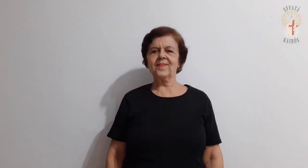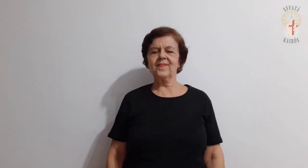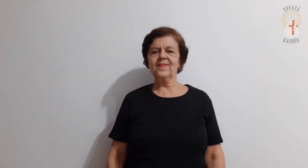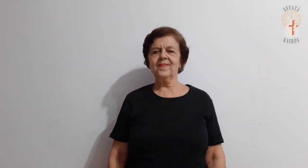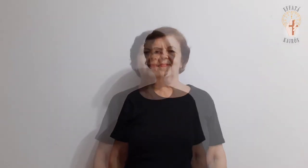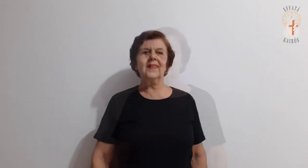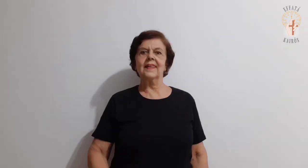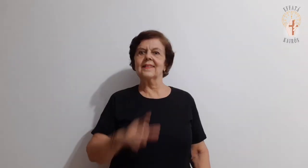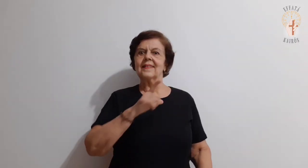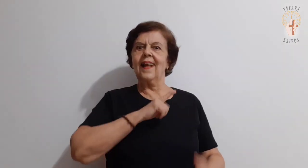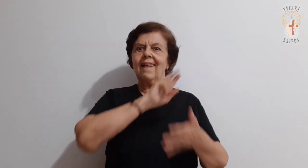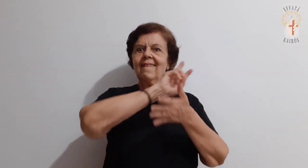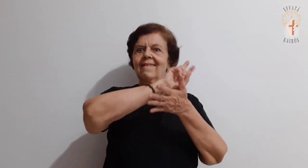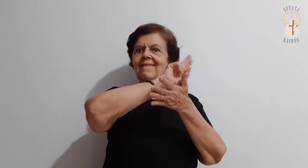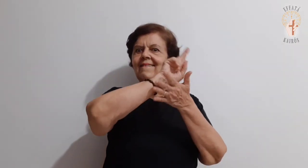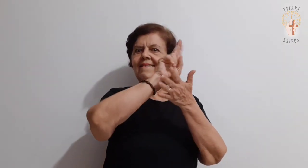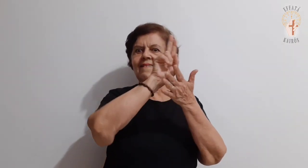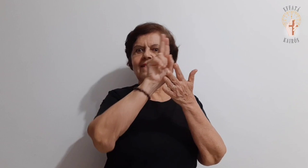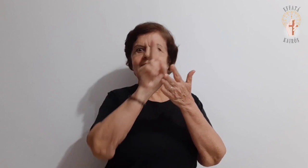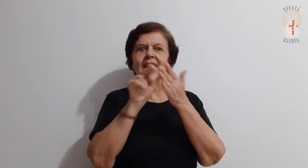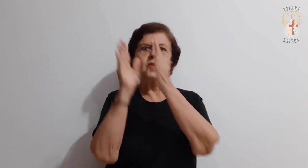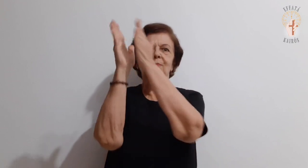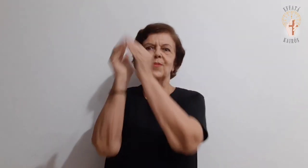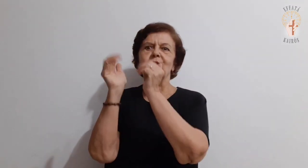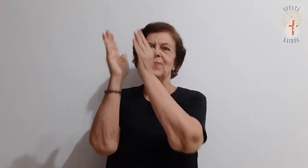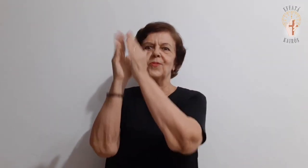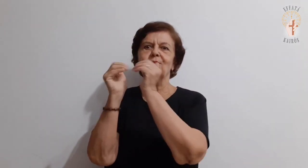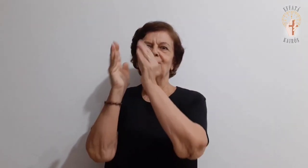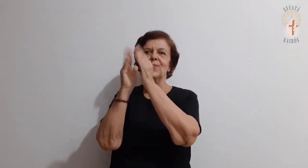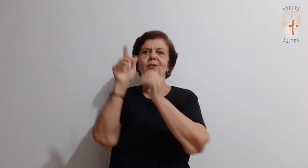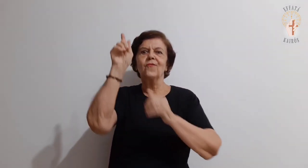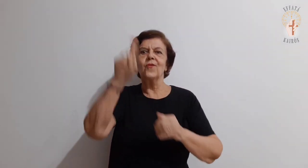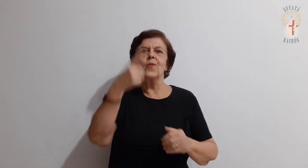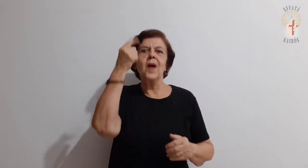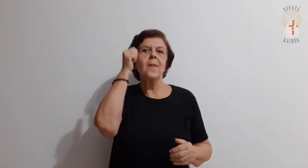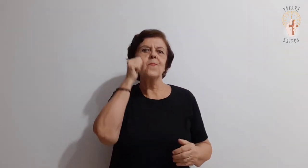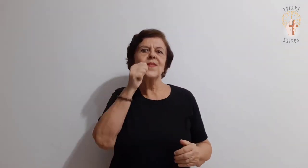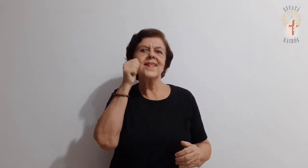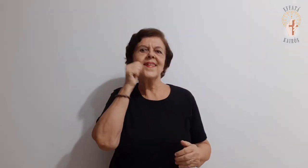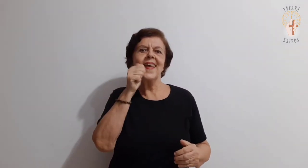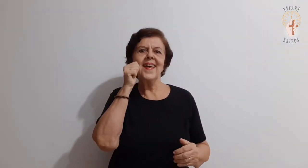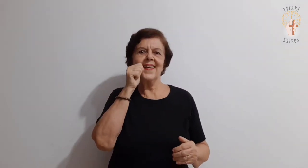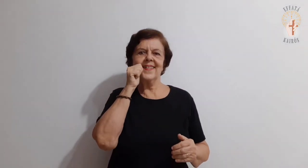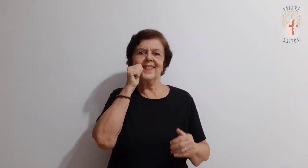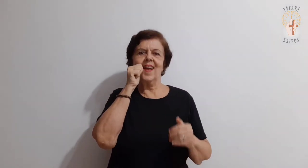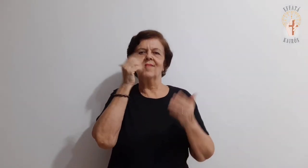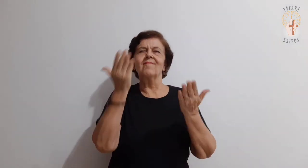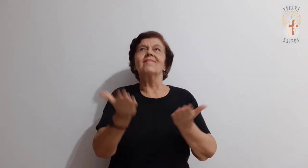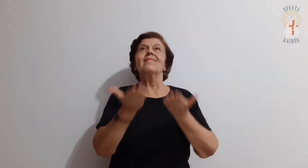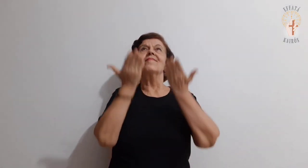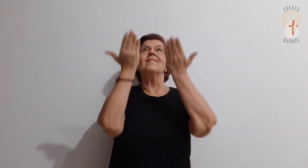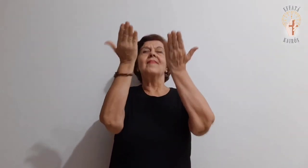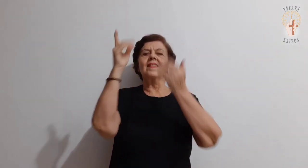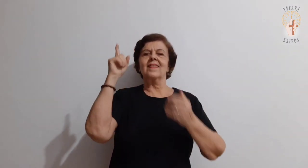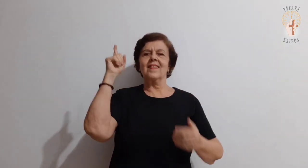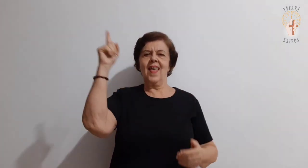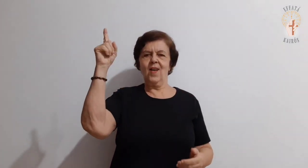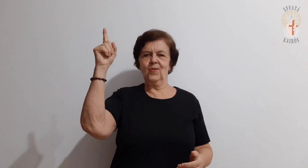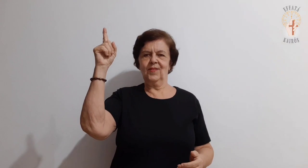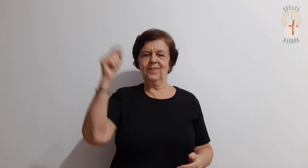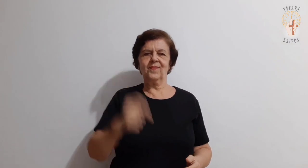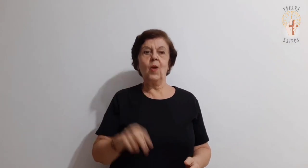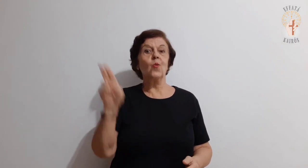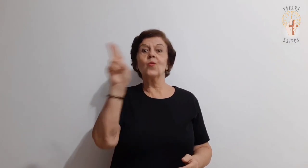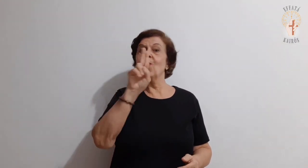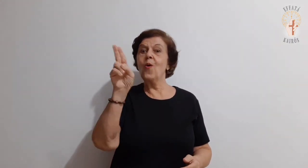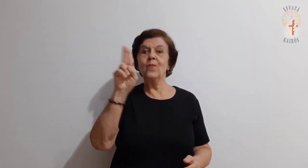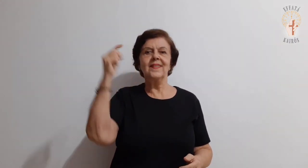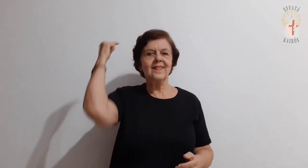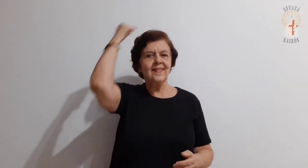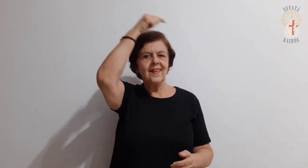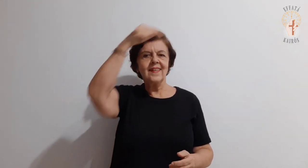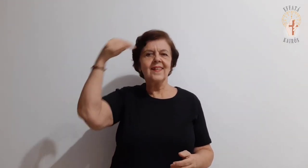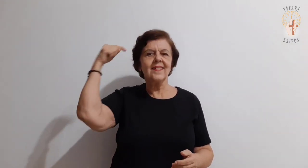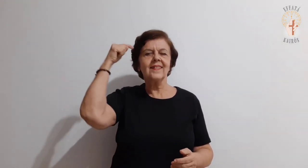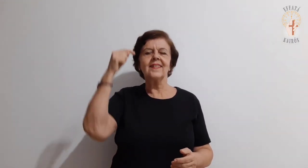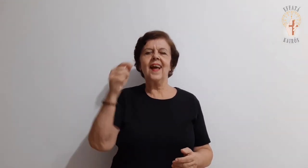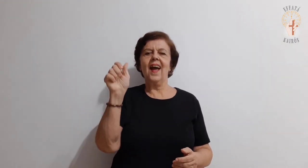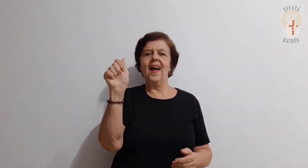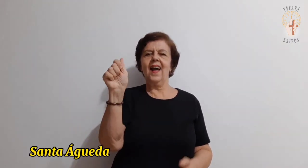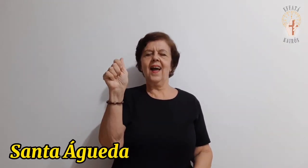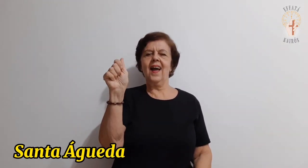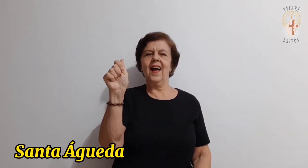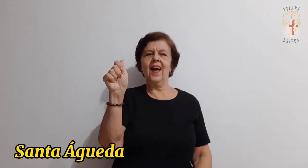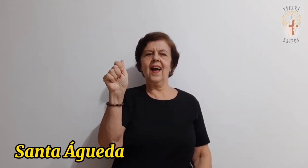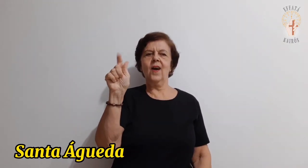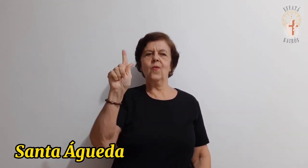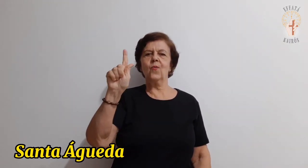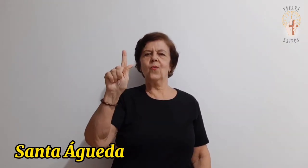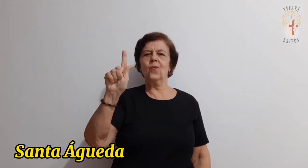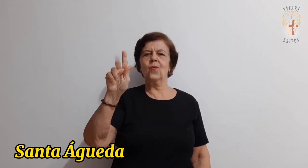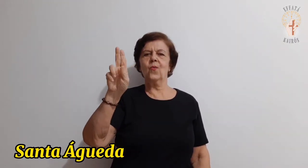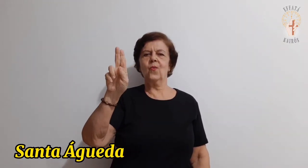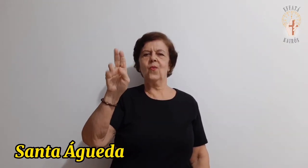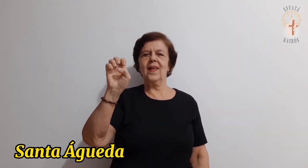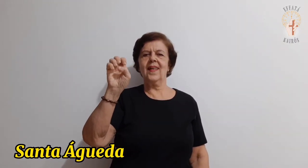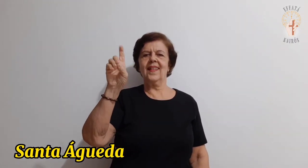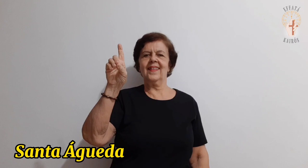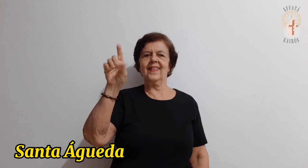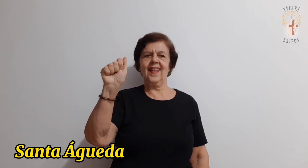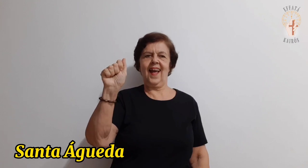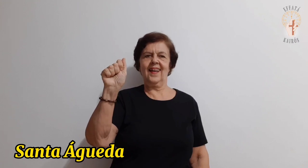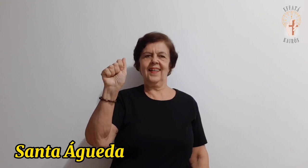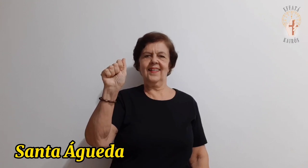The revelations that were given to the Servant of God called Santa Águeda: